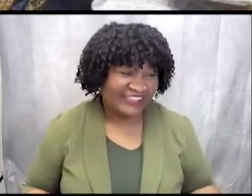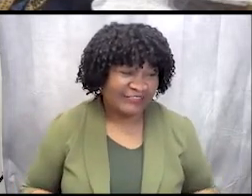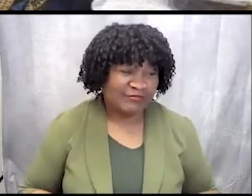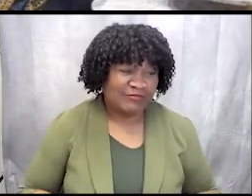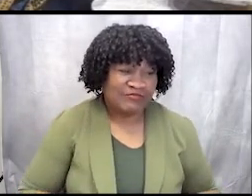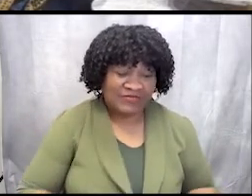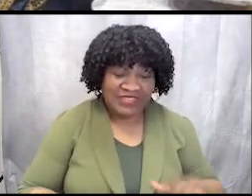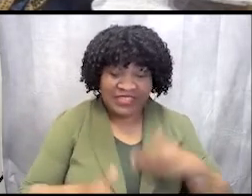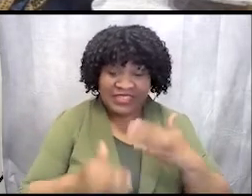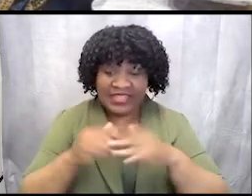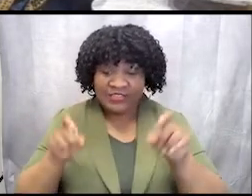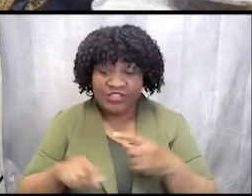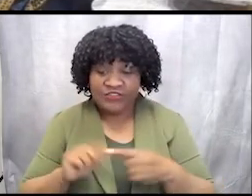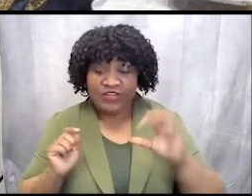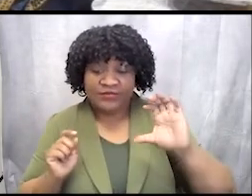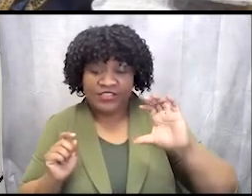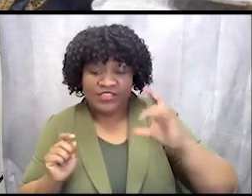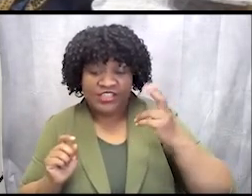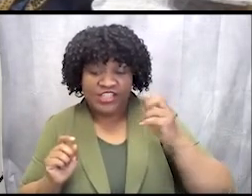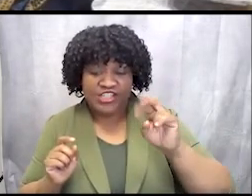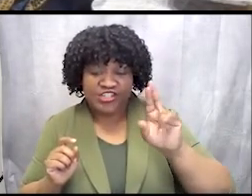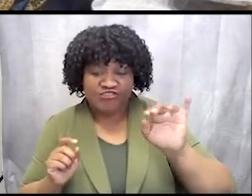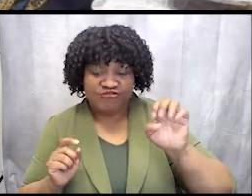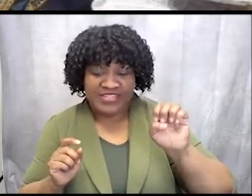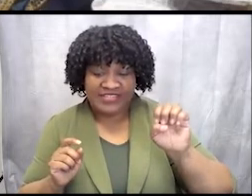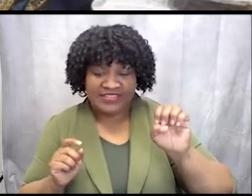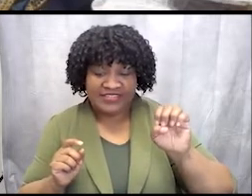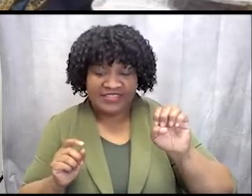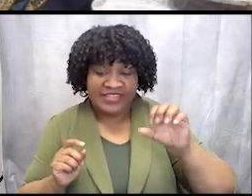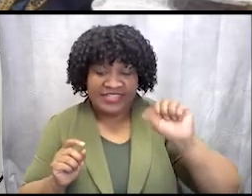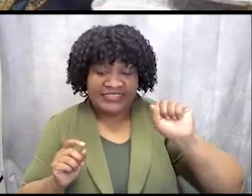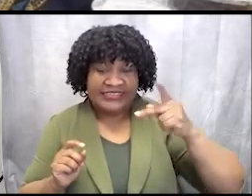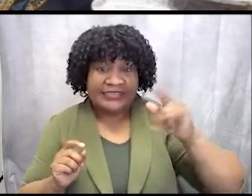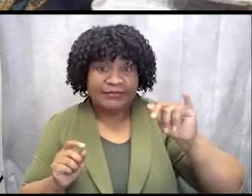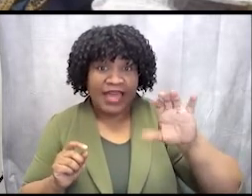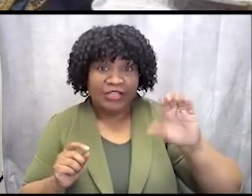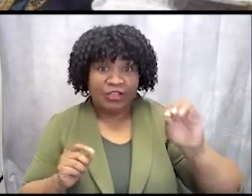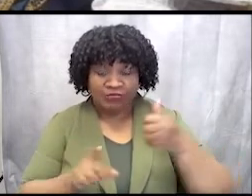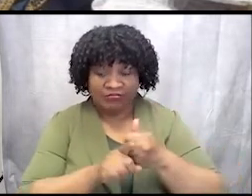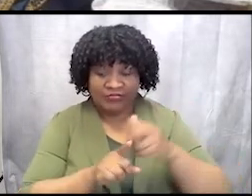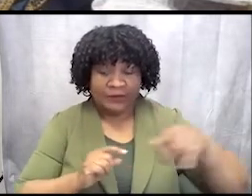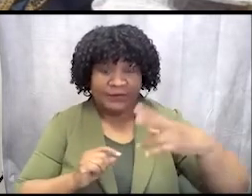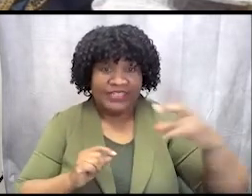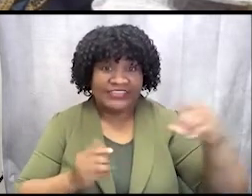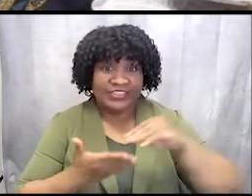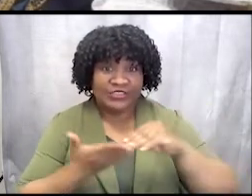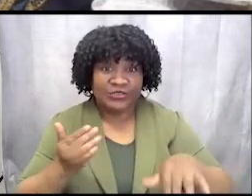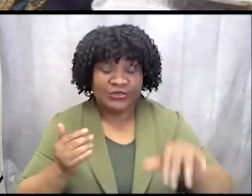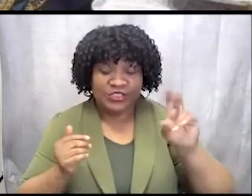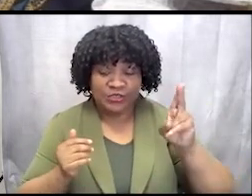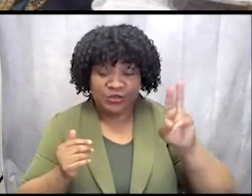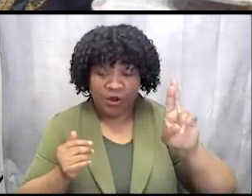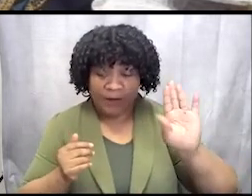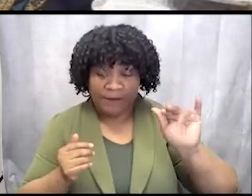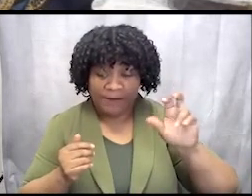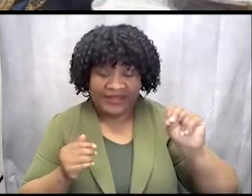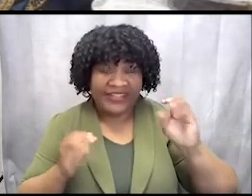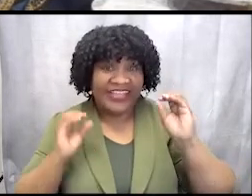Okay, our next question is from Shariece Baino. And Shariece is a doctoral student in our Urban Education Leaders Program.